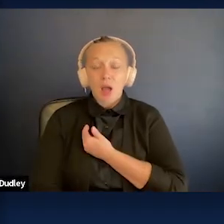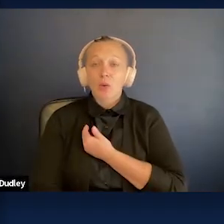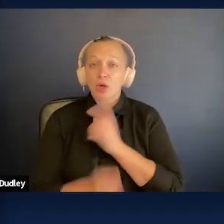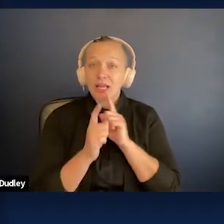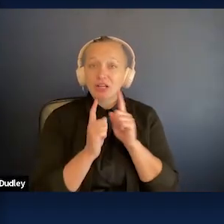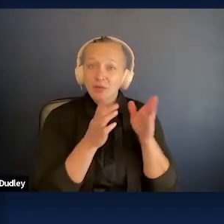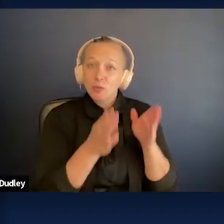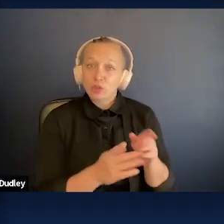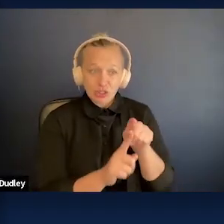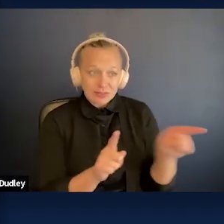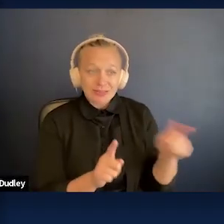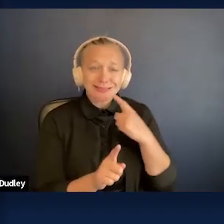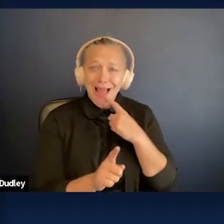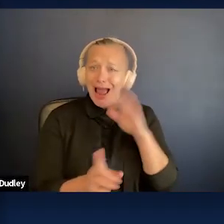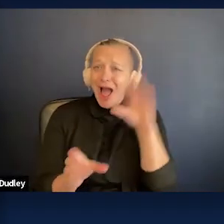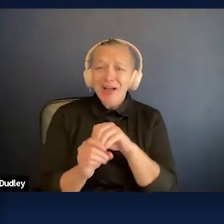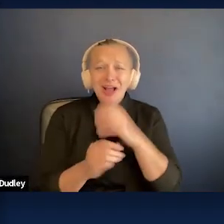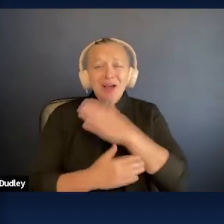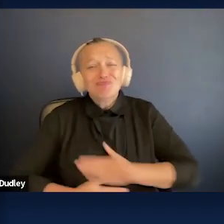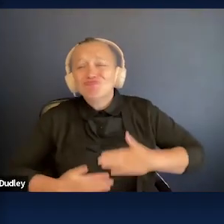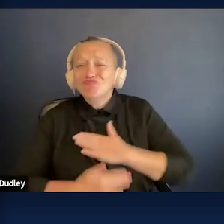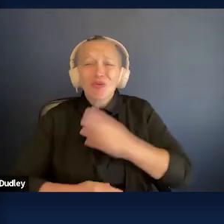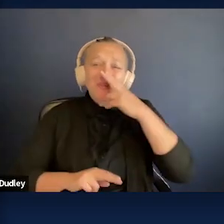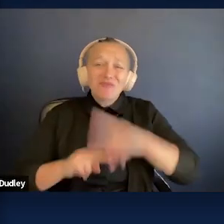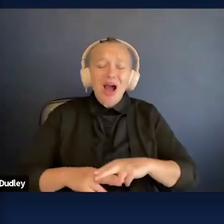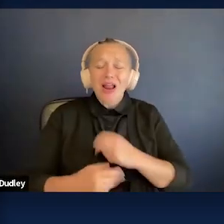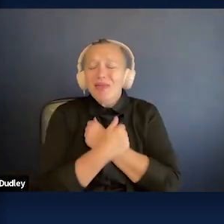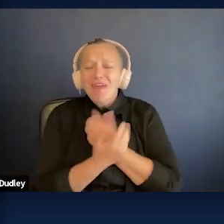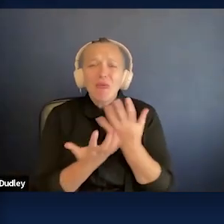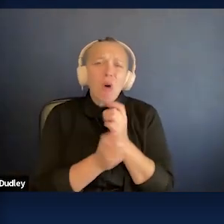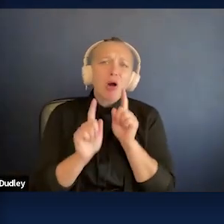had a good time at our events, they would love to continue going to the adaptive sports events.